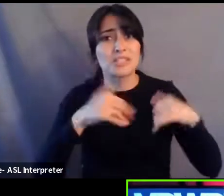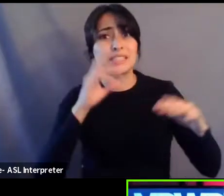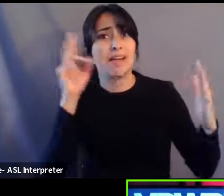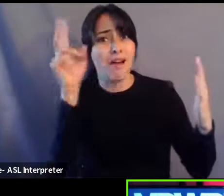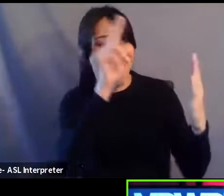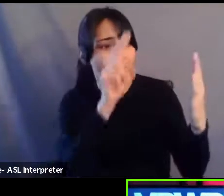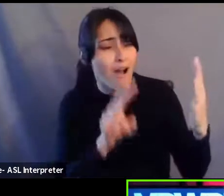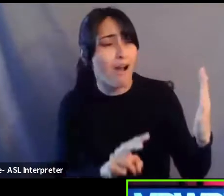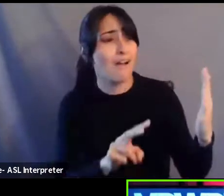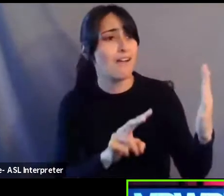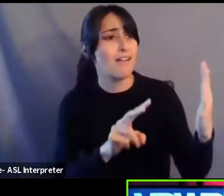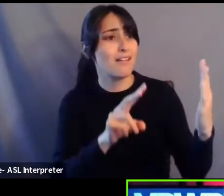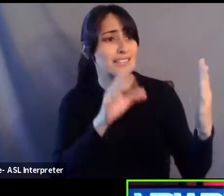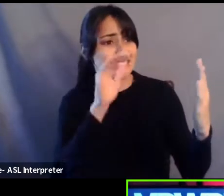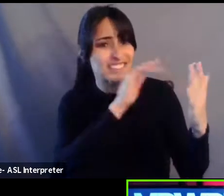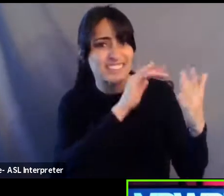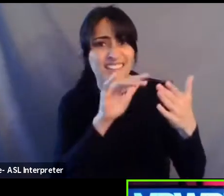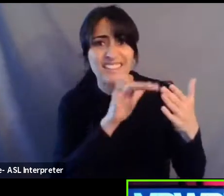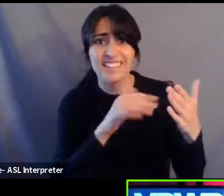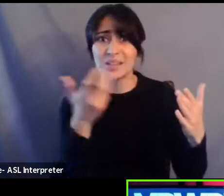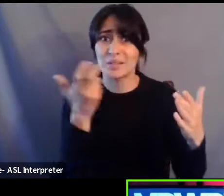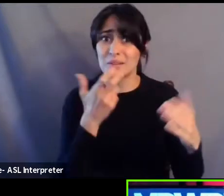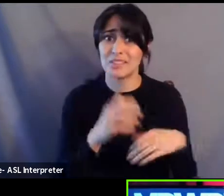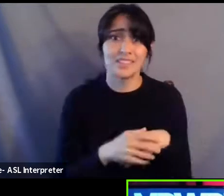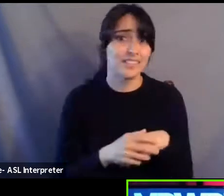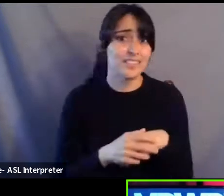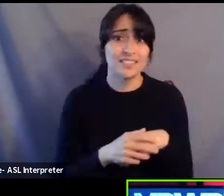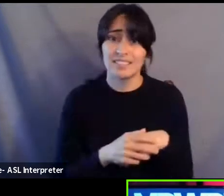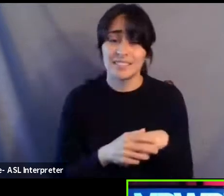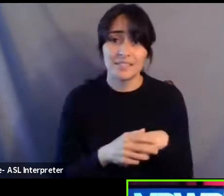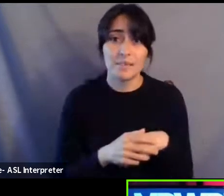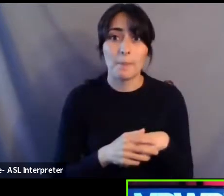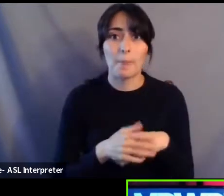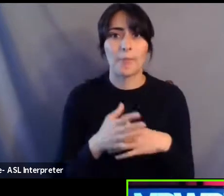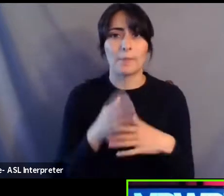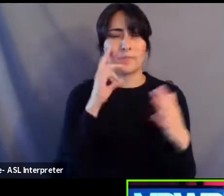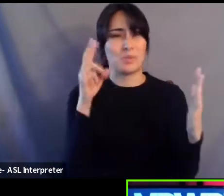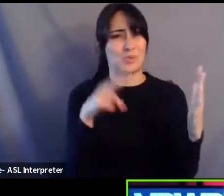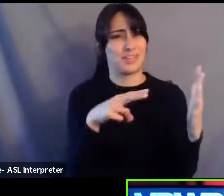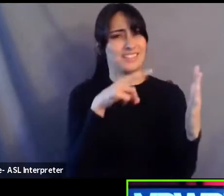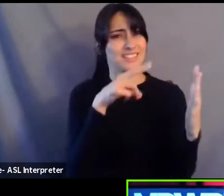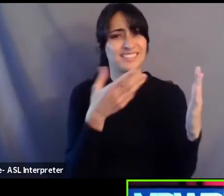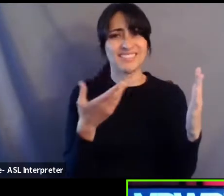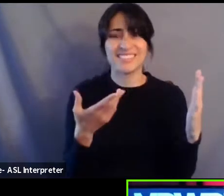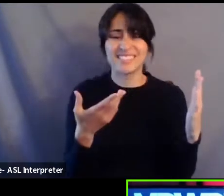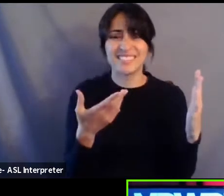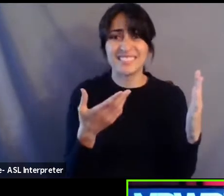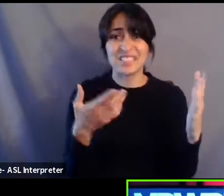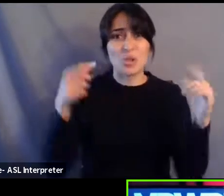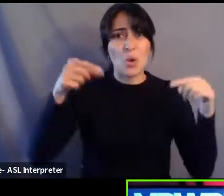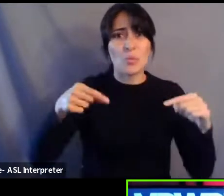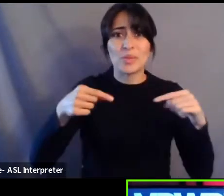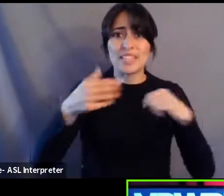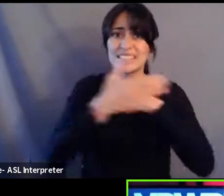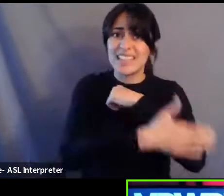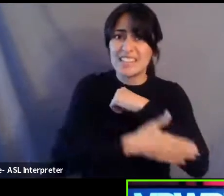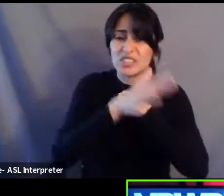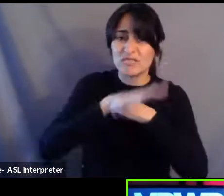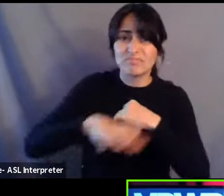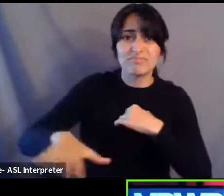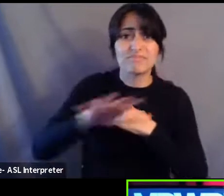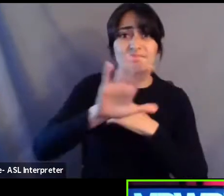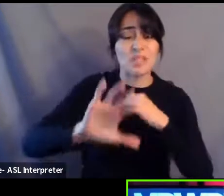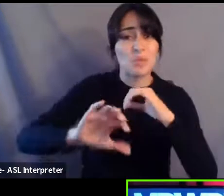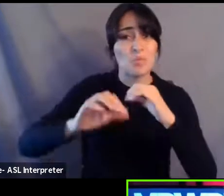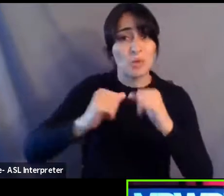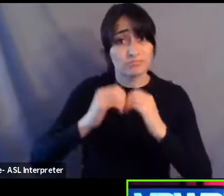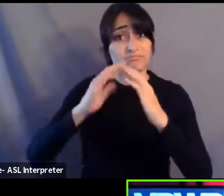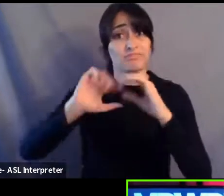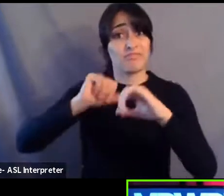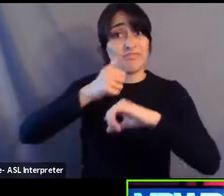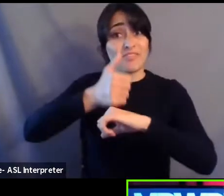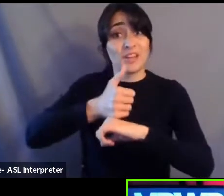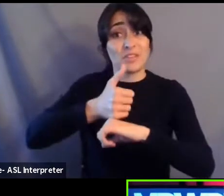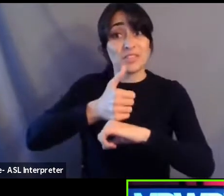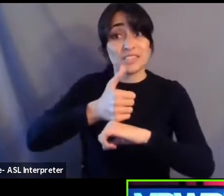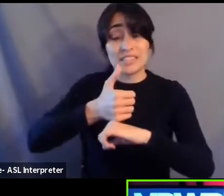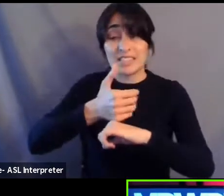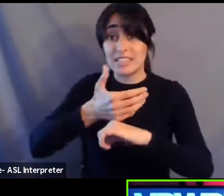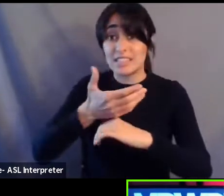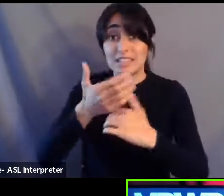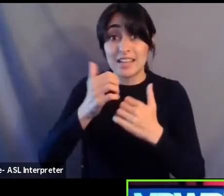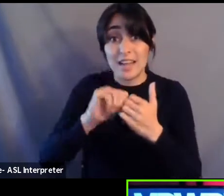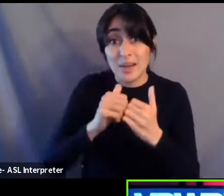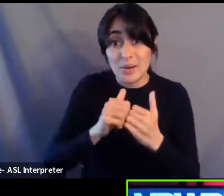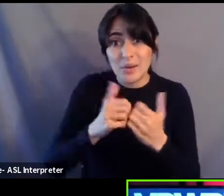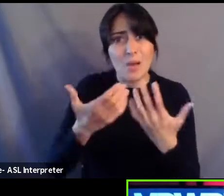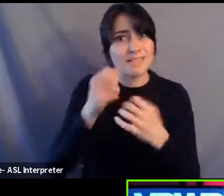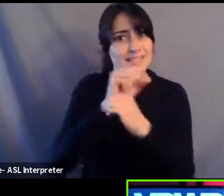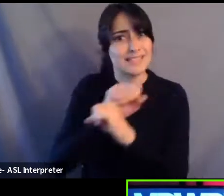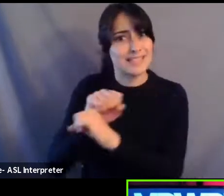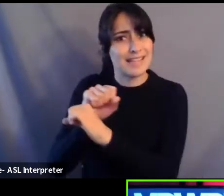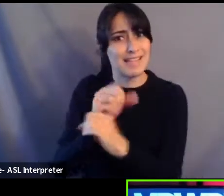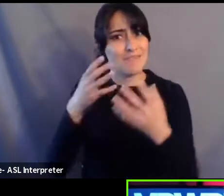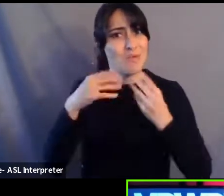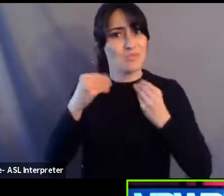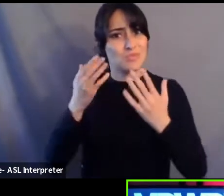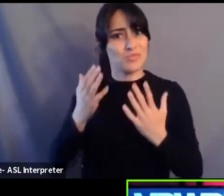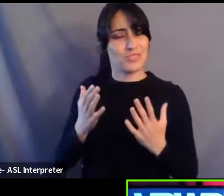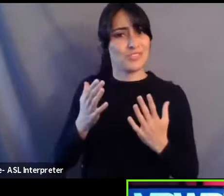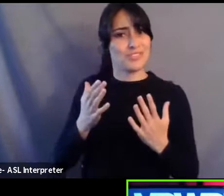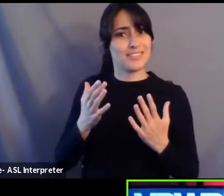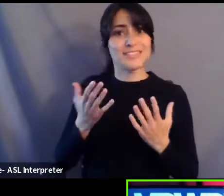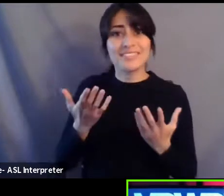that -- you look at that and you say this nation was founded by slave owners. All the rules were